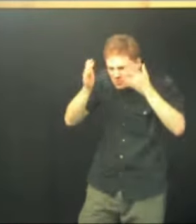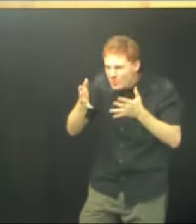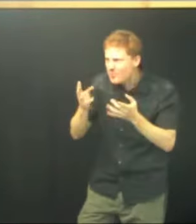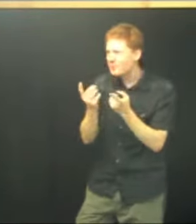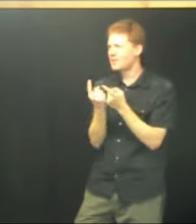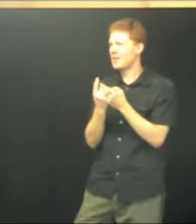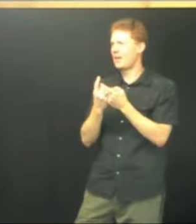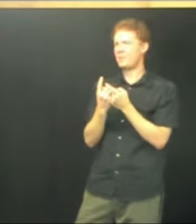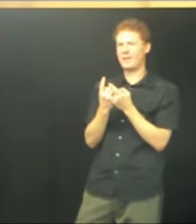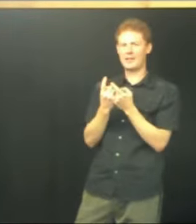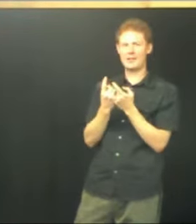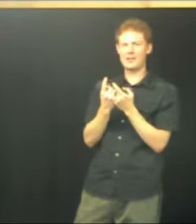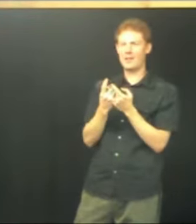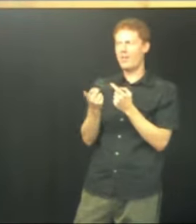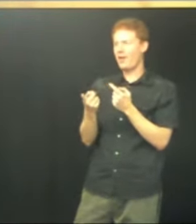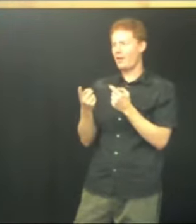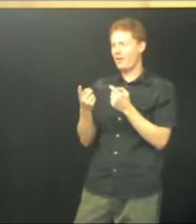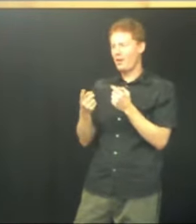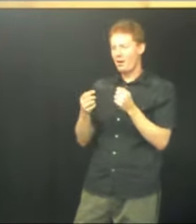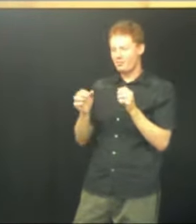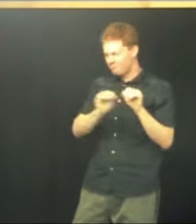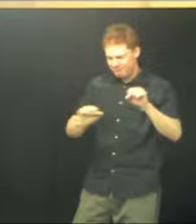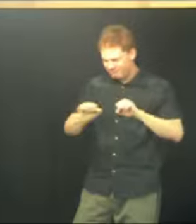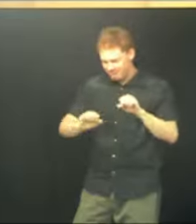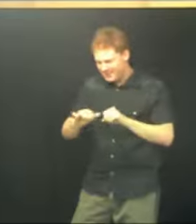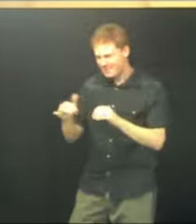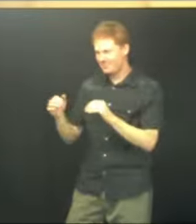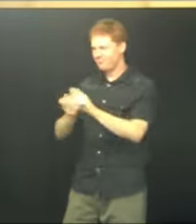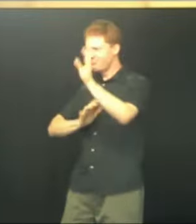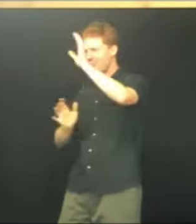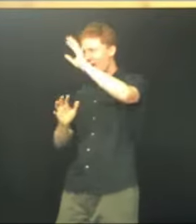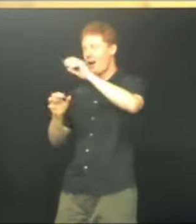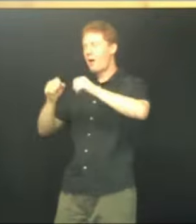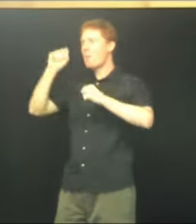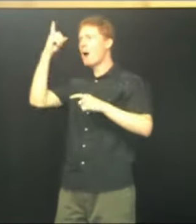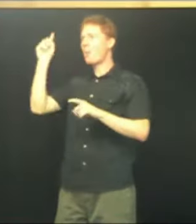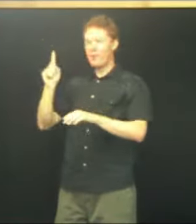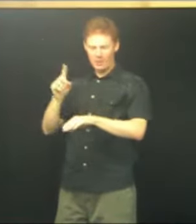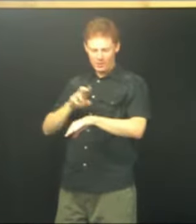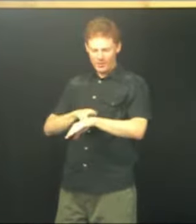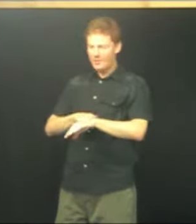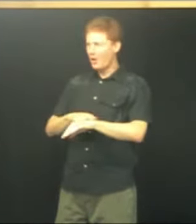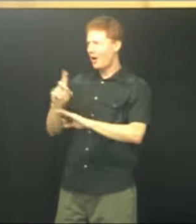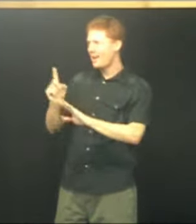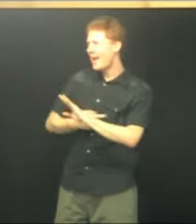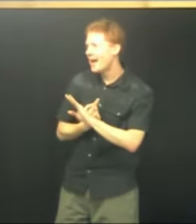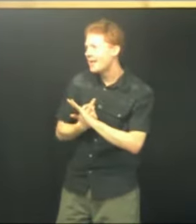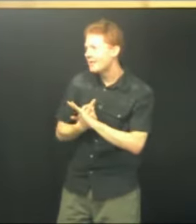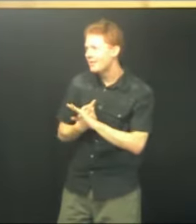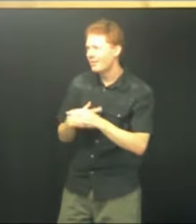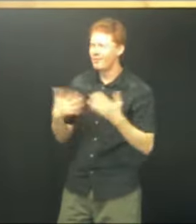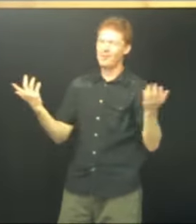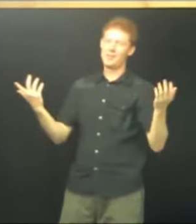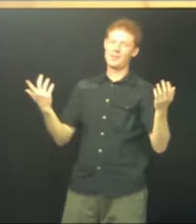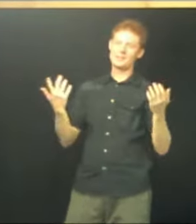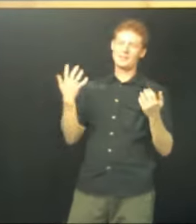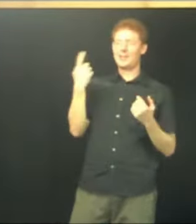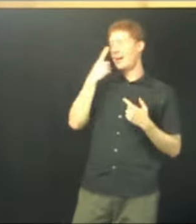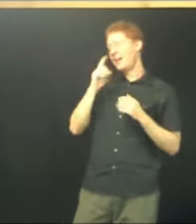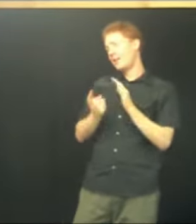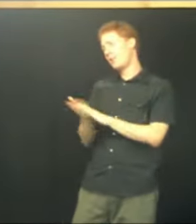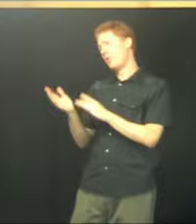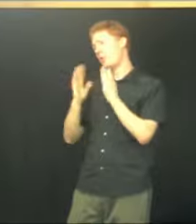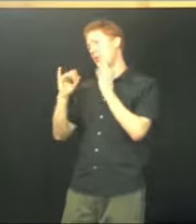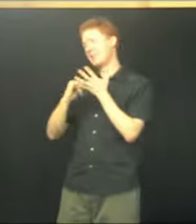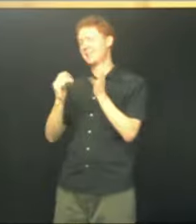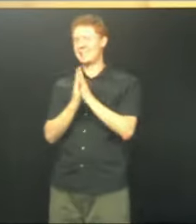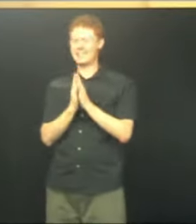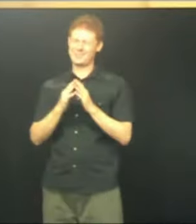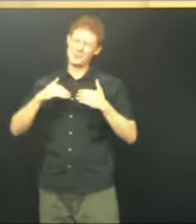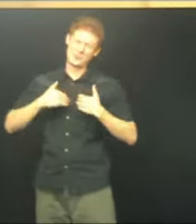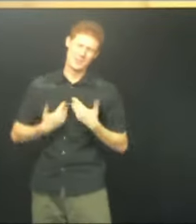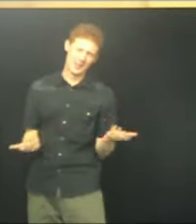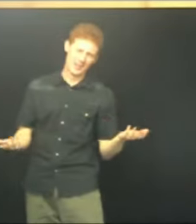then you suddenly realise it is very late and hence you can't go to church on sunday, you are just too tired